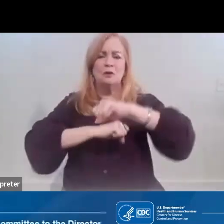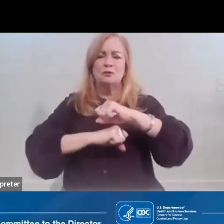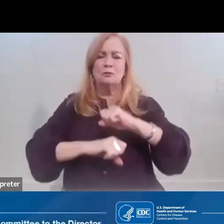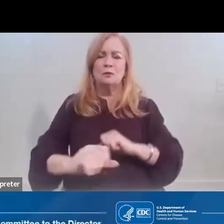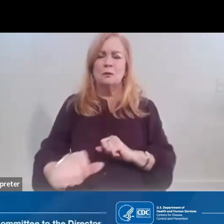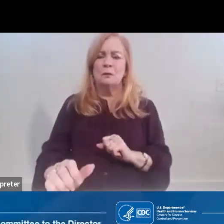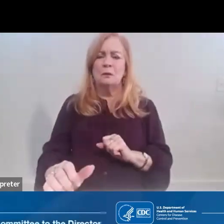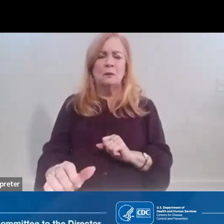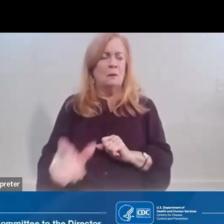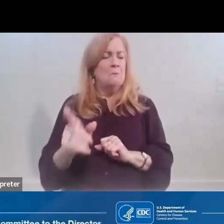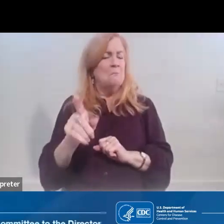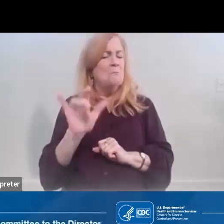Yeah, that's a great flag.